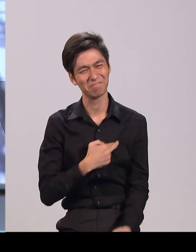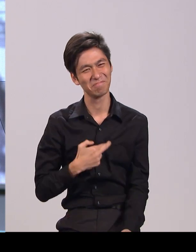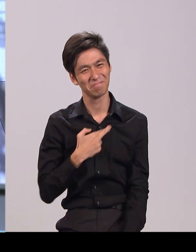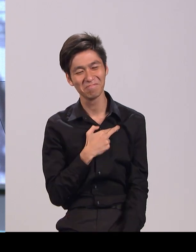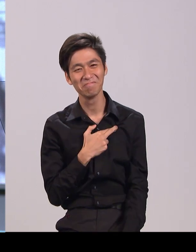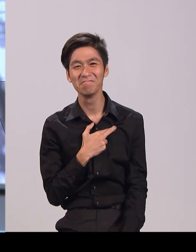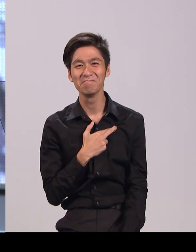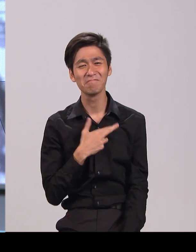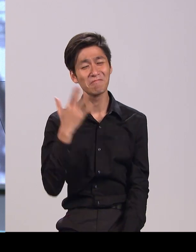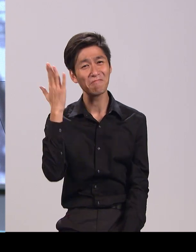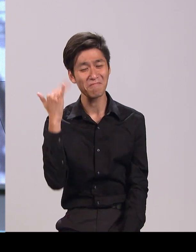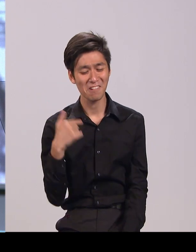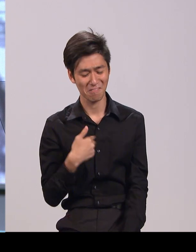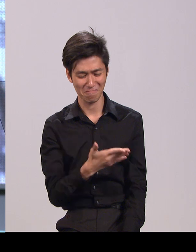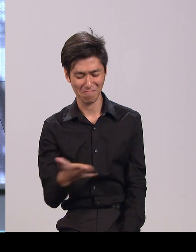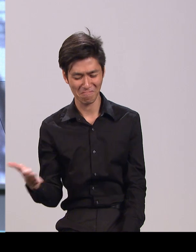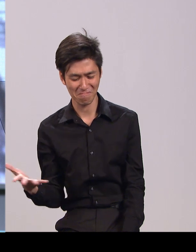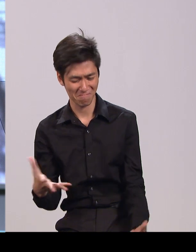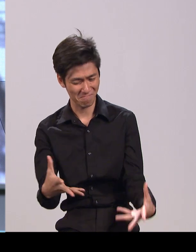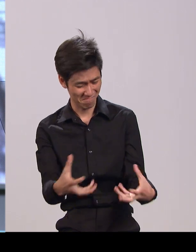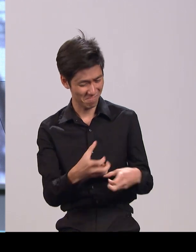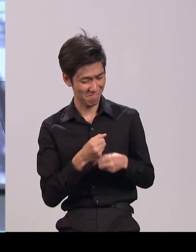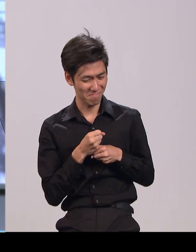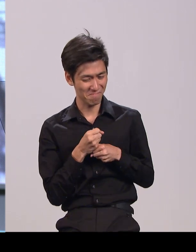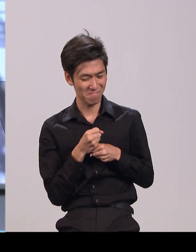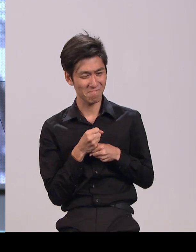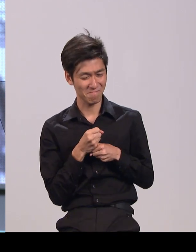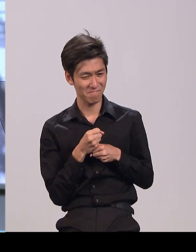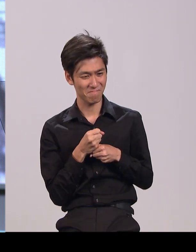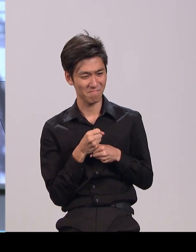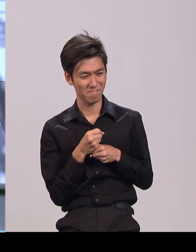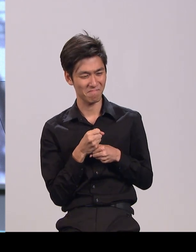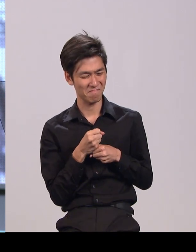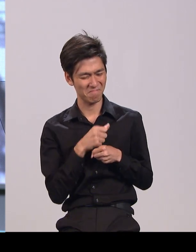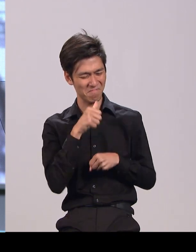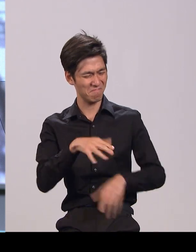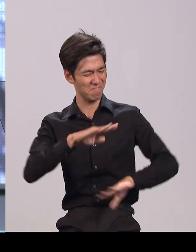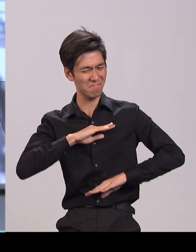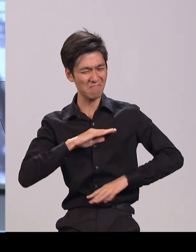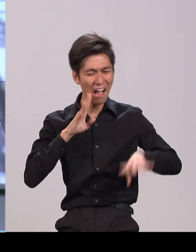Because after you have got it, you have consumed it, you have enjoyed it, you will not be satisfied. You will want more.